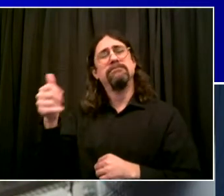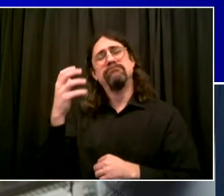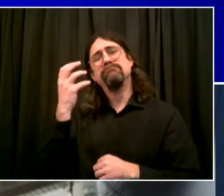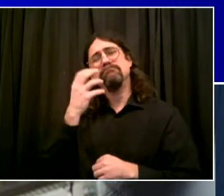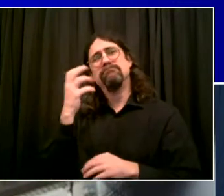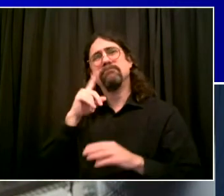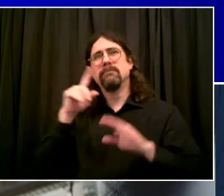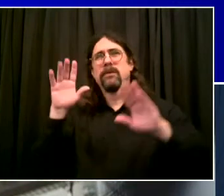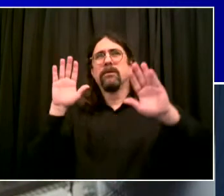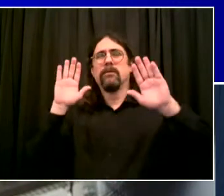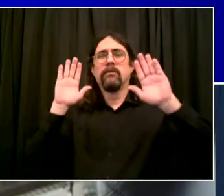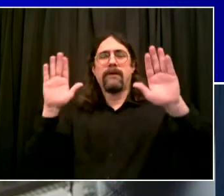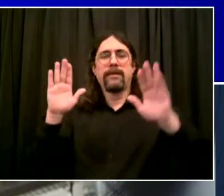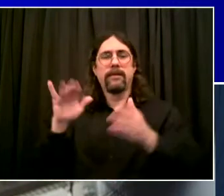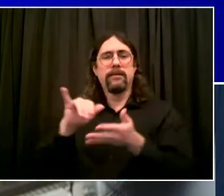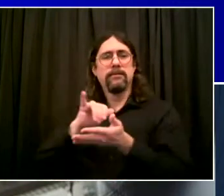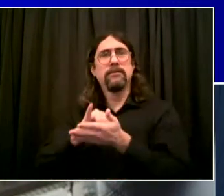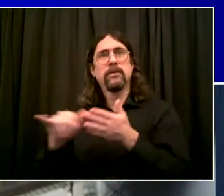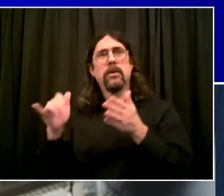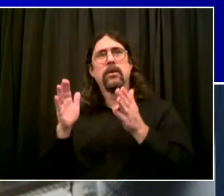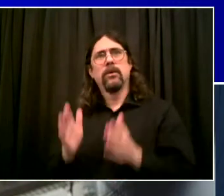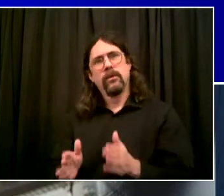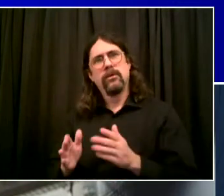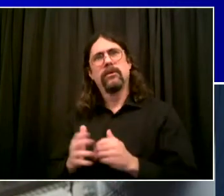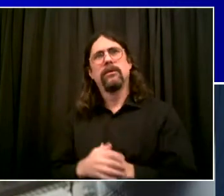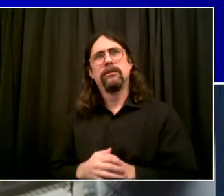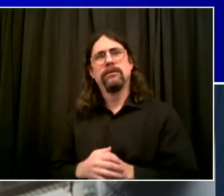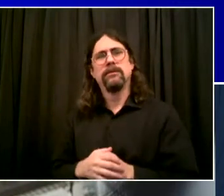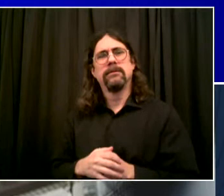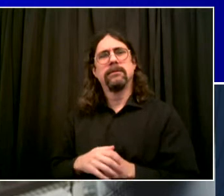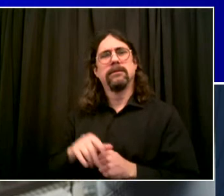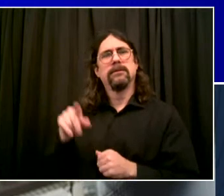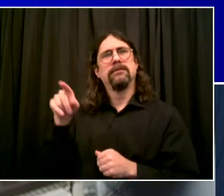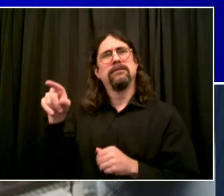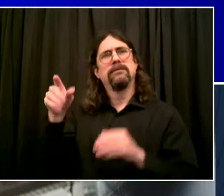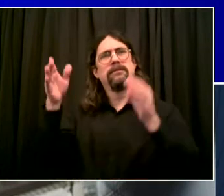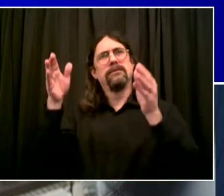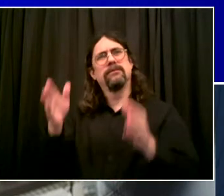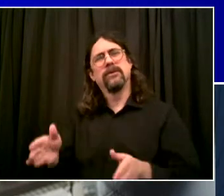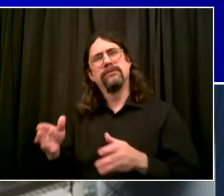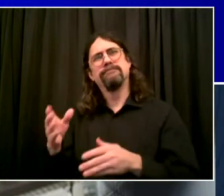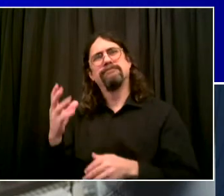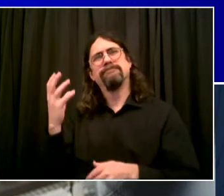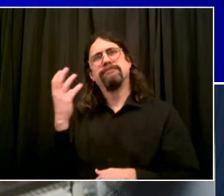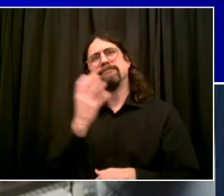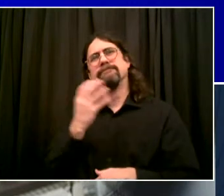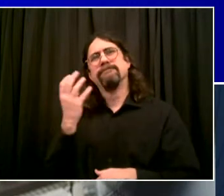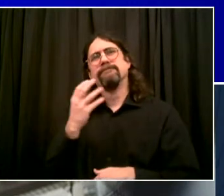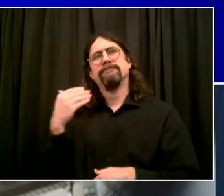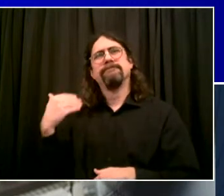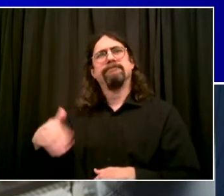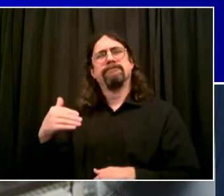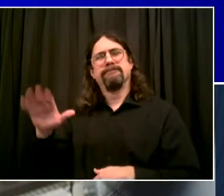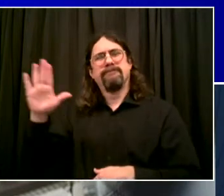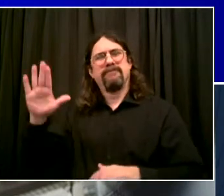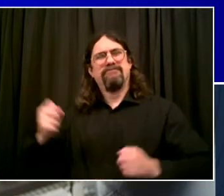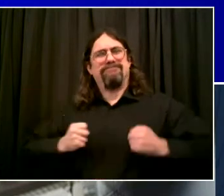GREAT NEW YORKER. AND I WILL TELL YOU ON THE OUTSET, THHE ER ARE SOME PEOPLE WHO ARE JUST FULL OF LIFE AND SPIRIT AND MAYBE